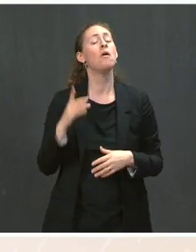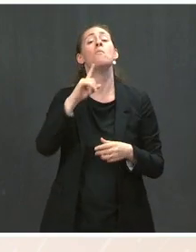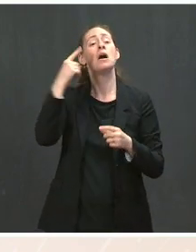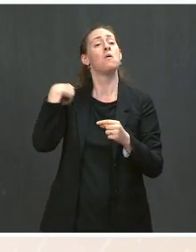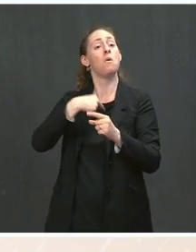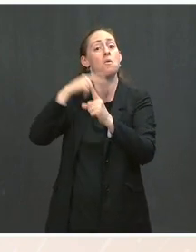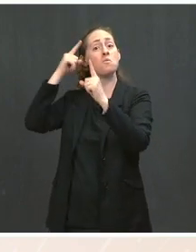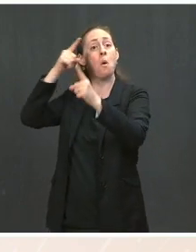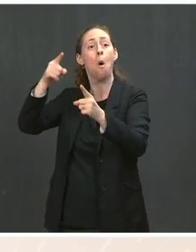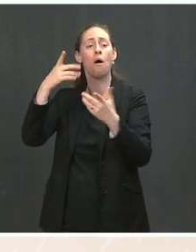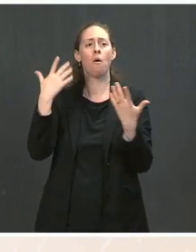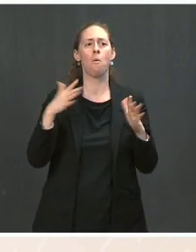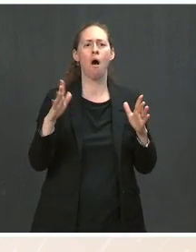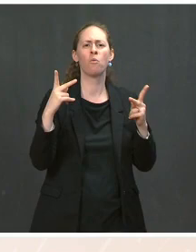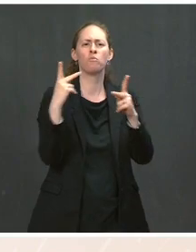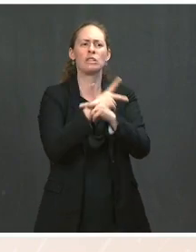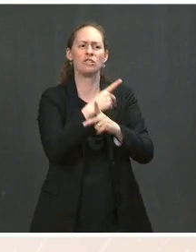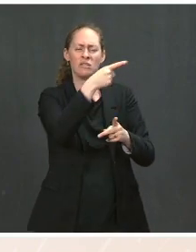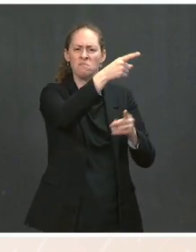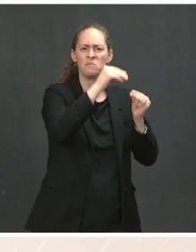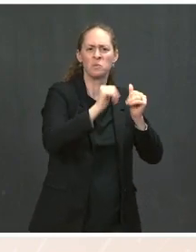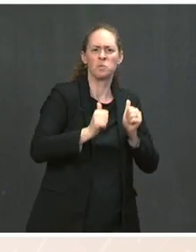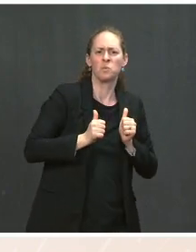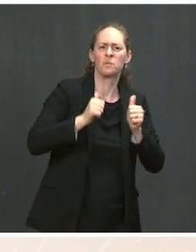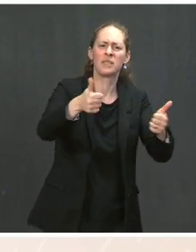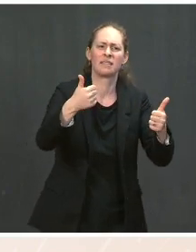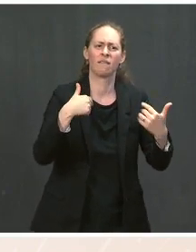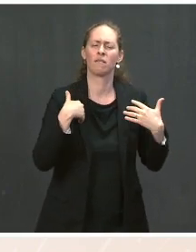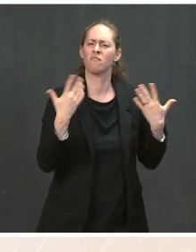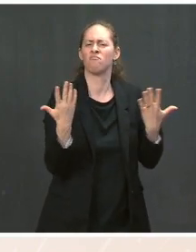our objective here is to impose costs